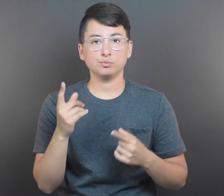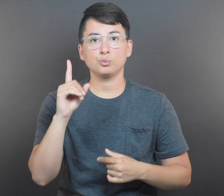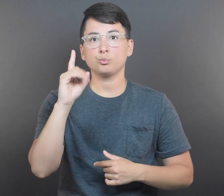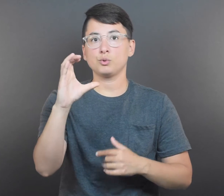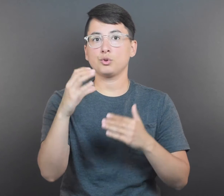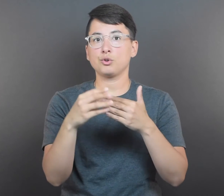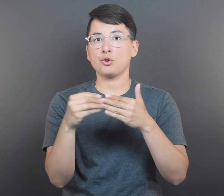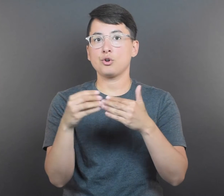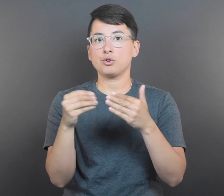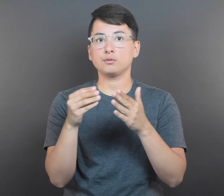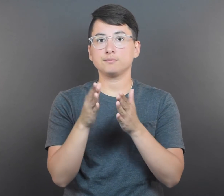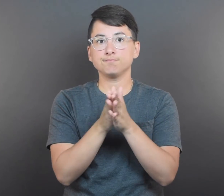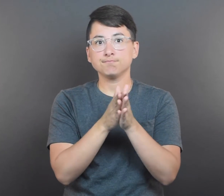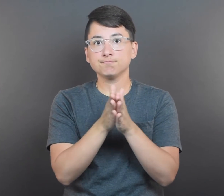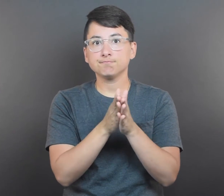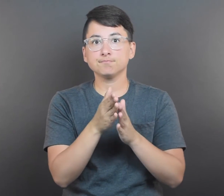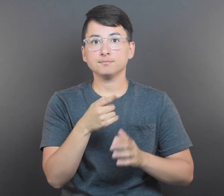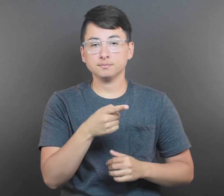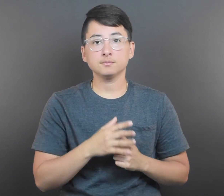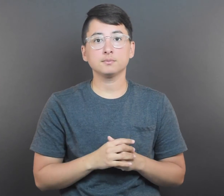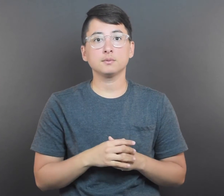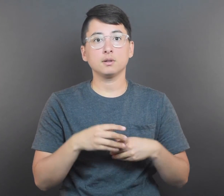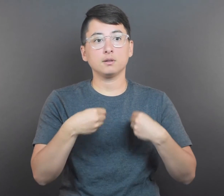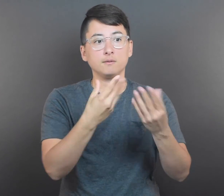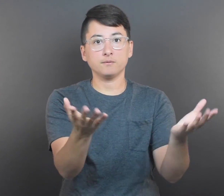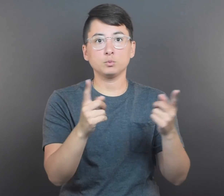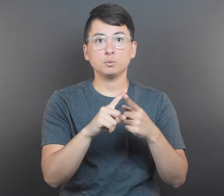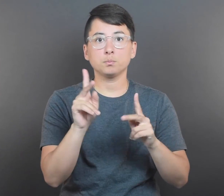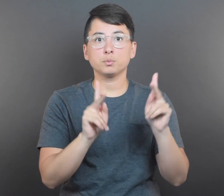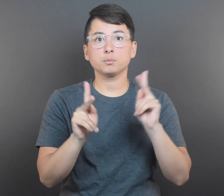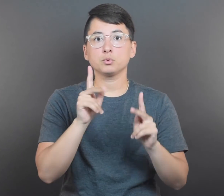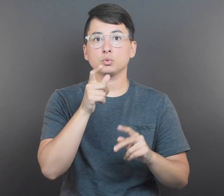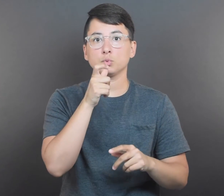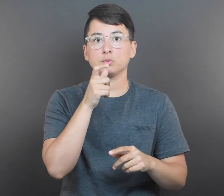"Another thing that was helpful during the event was the $100 incentives,